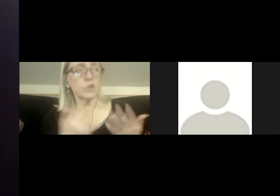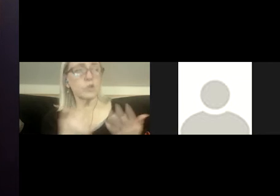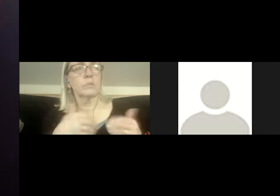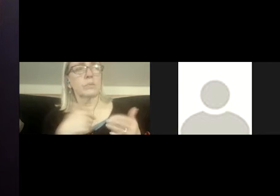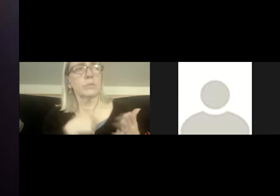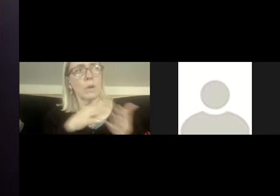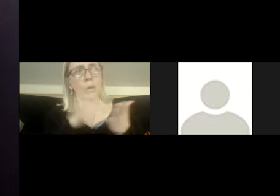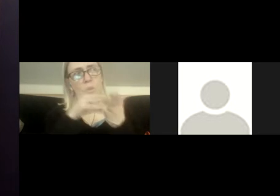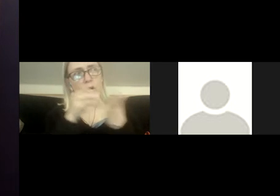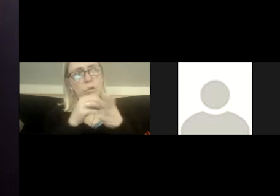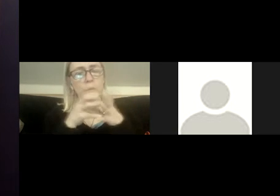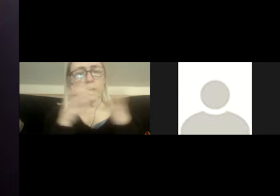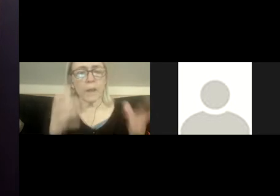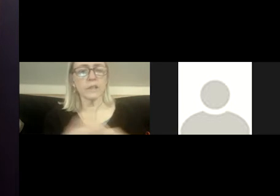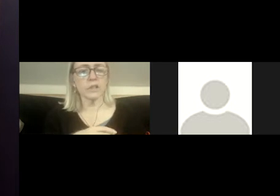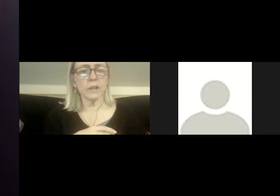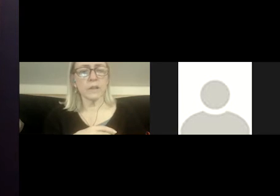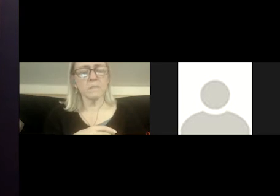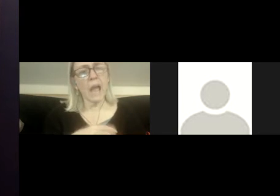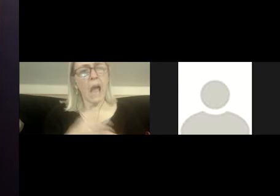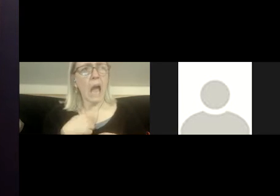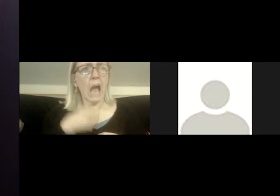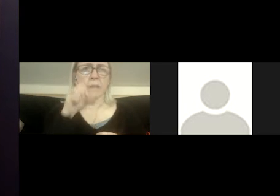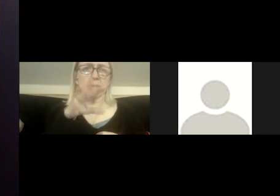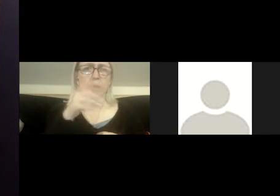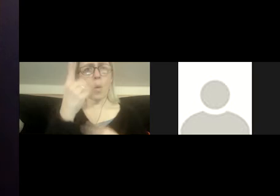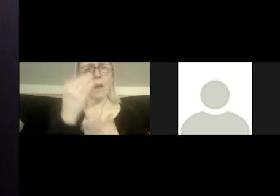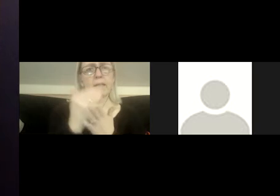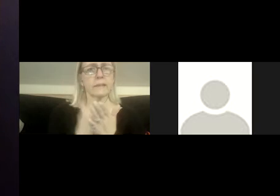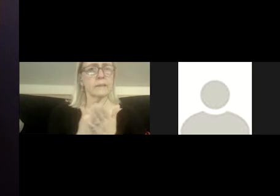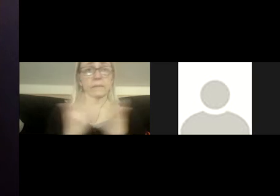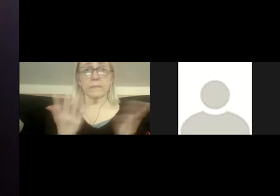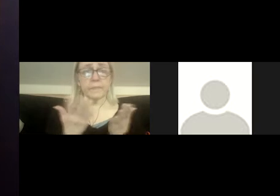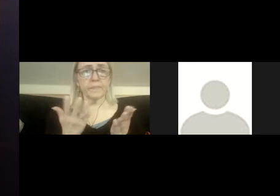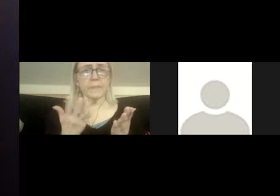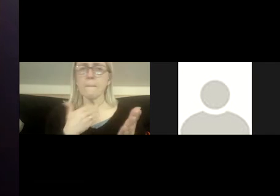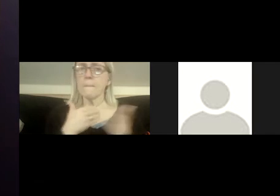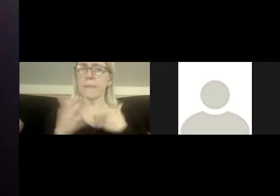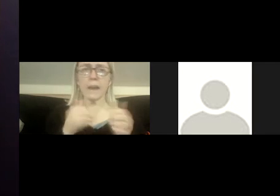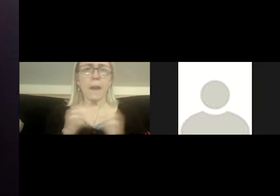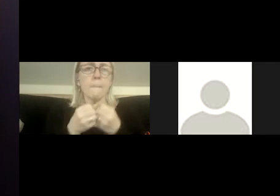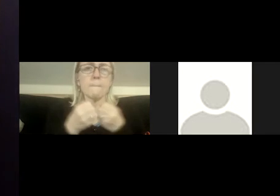a lesson that I learned or an aspect, it would be that no matter how much experience you have, there's always something new to learn.